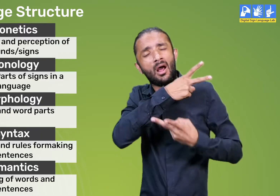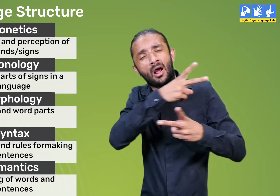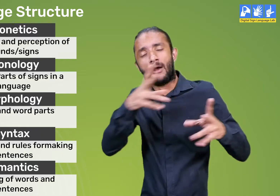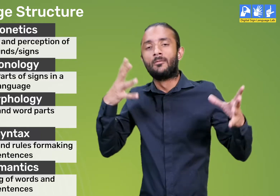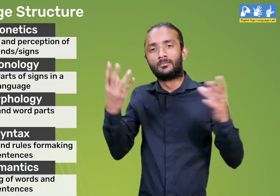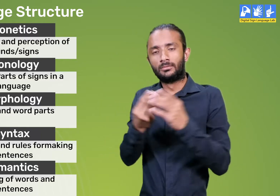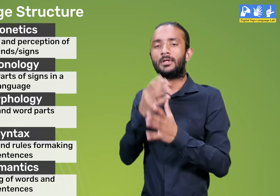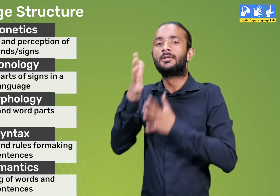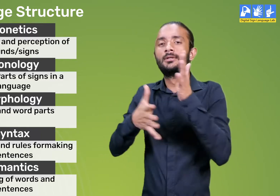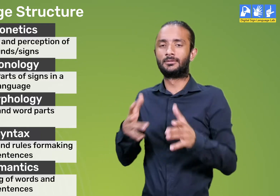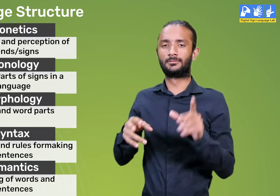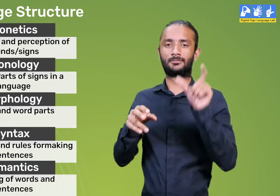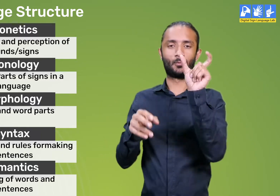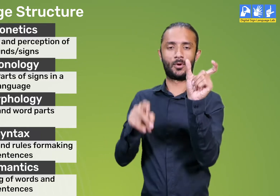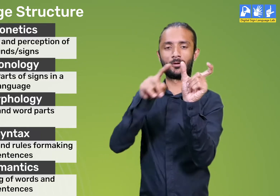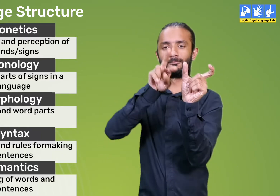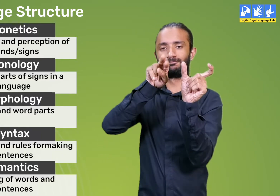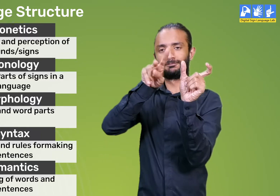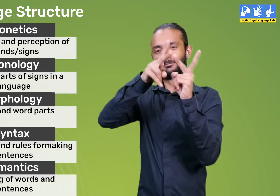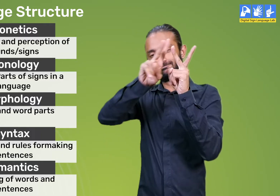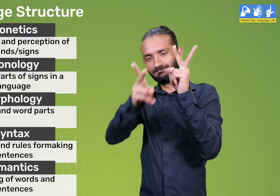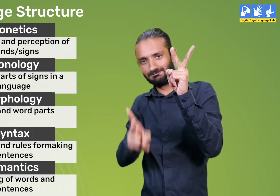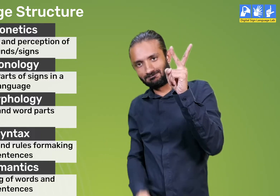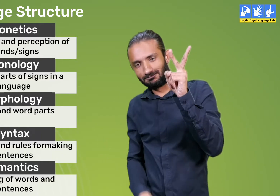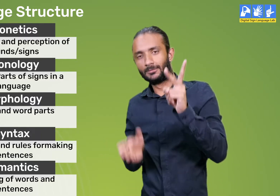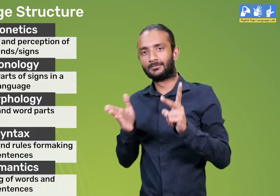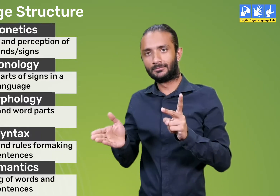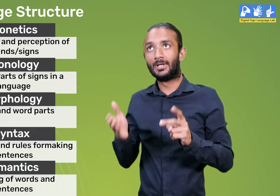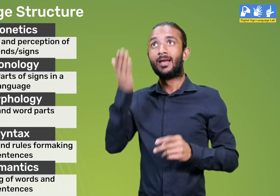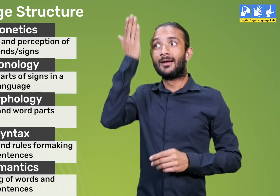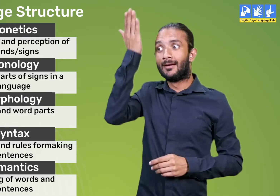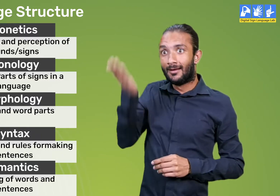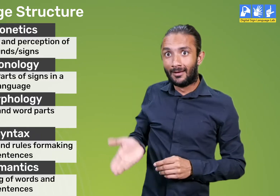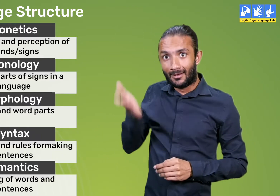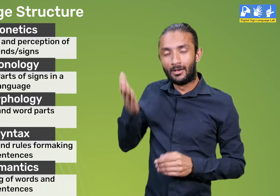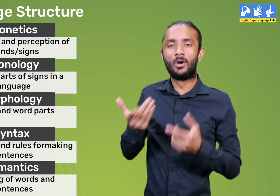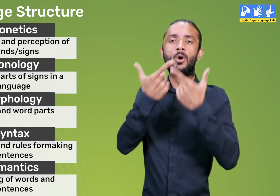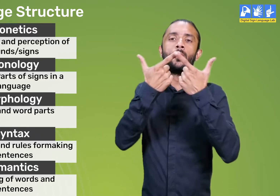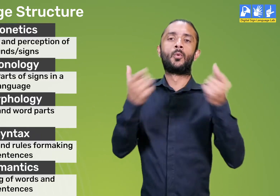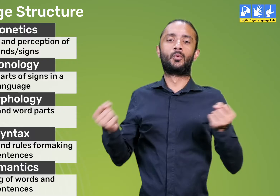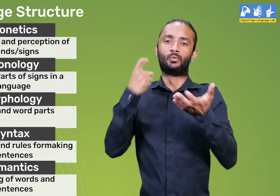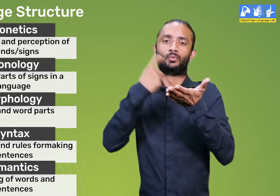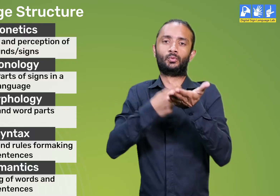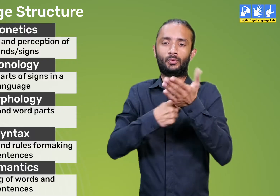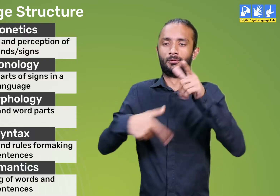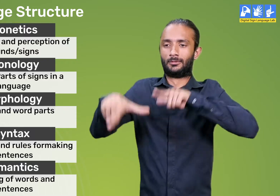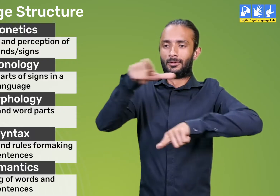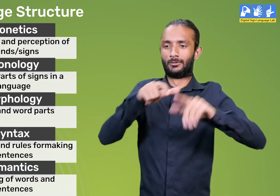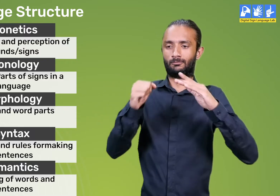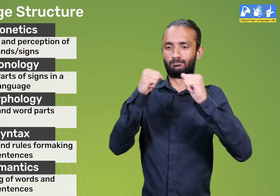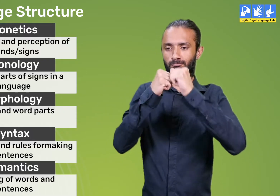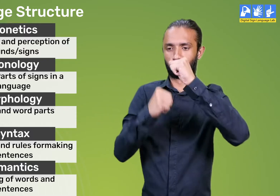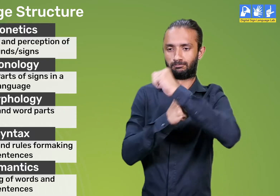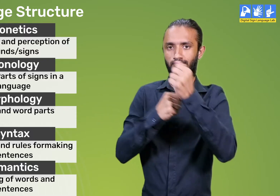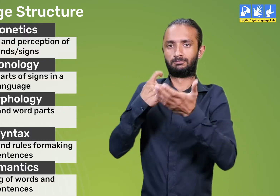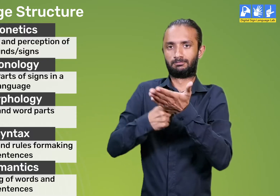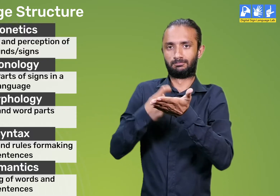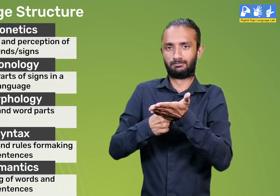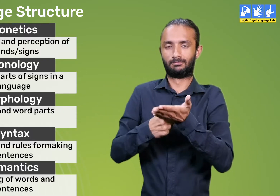so, this is all about the language structure.